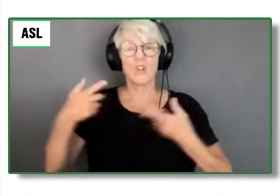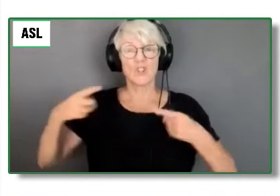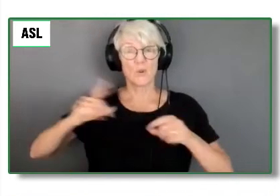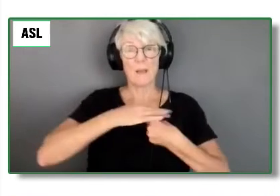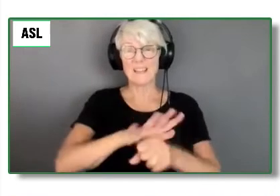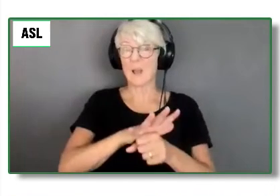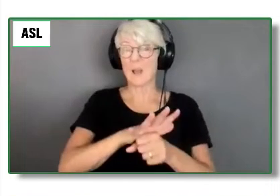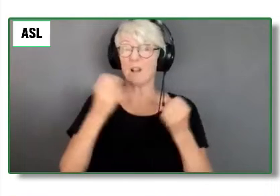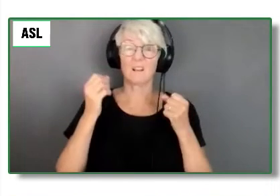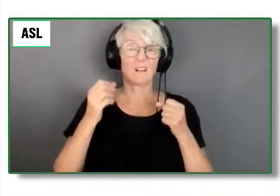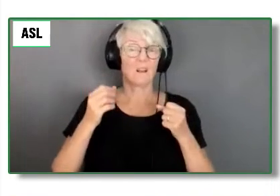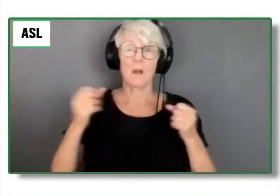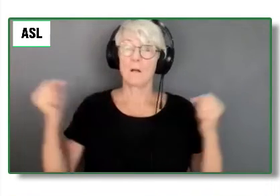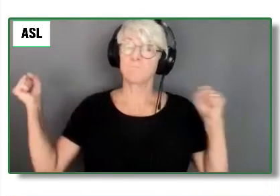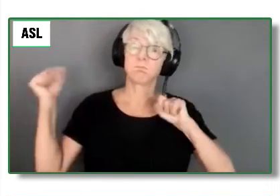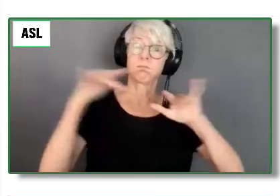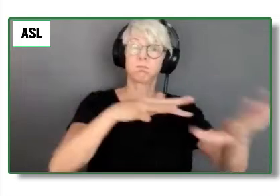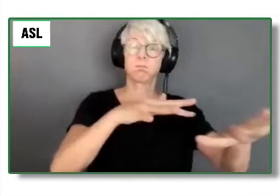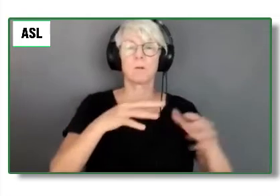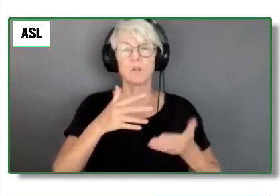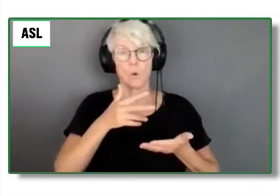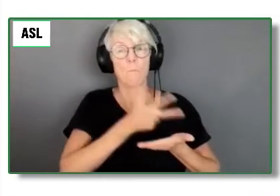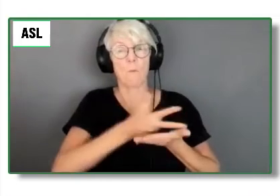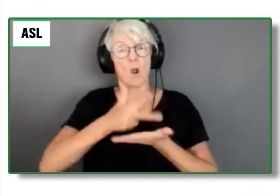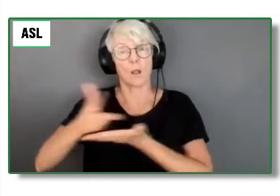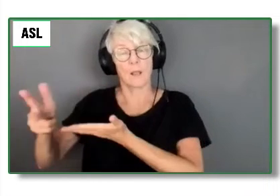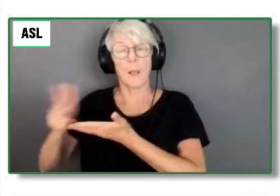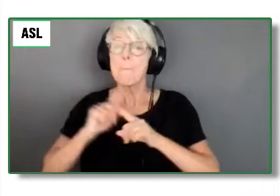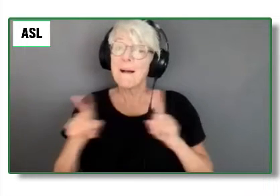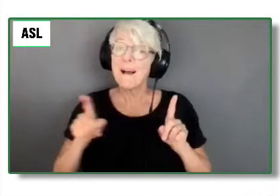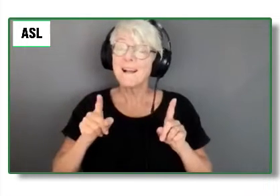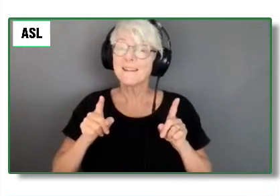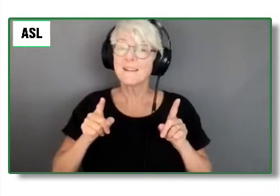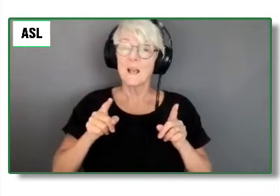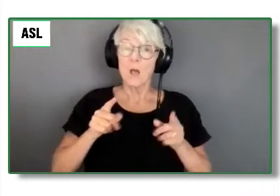access aisles at the accessible parking space. So after I notified them about it